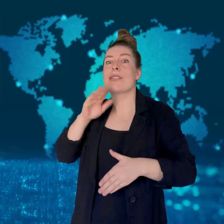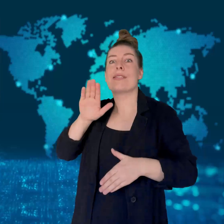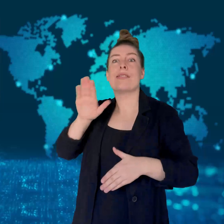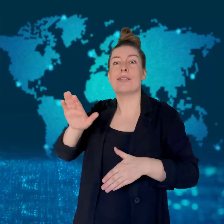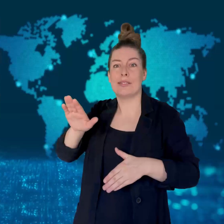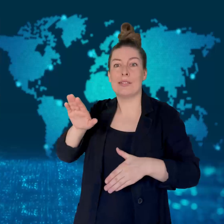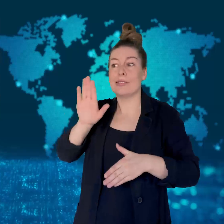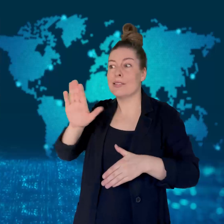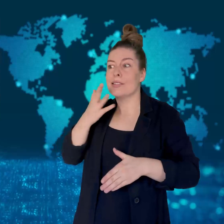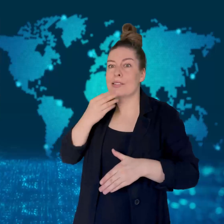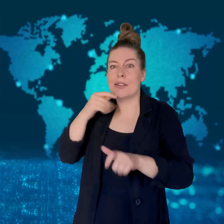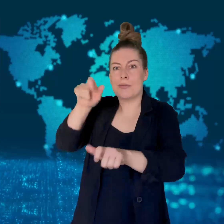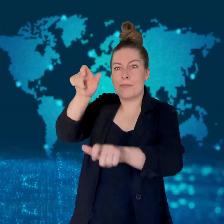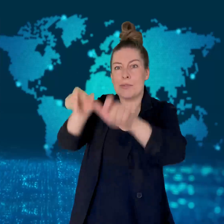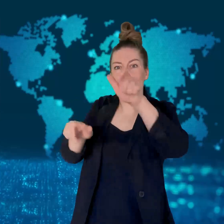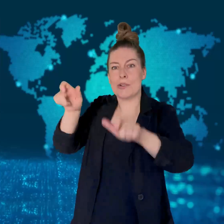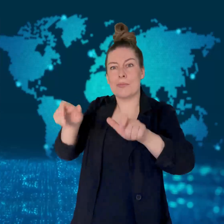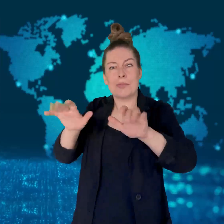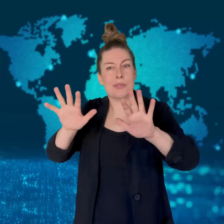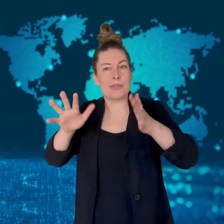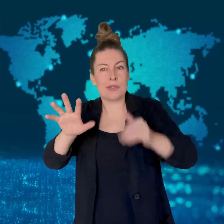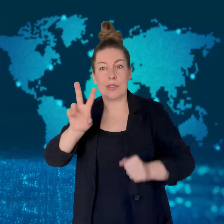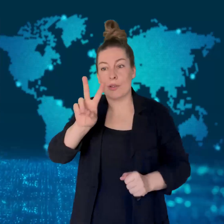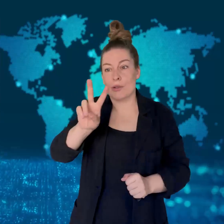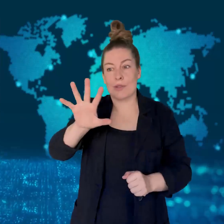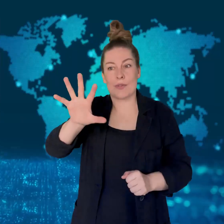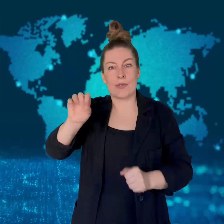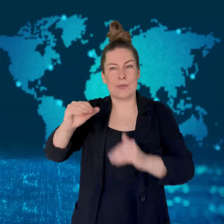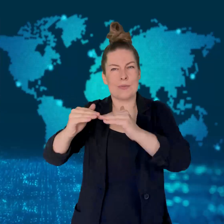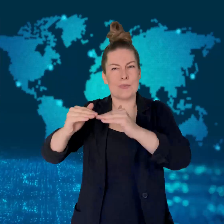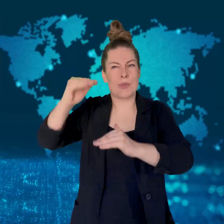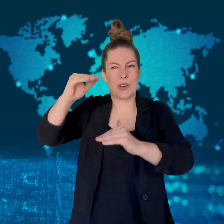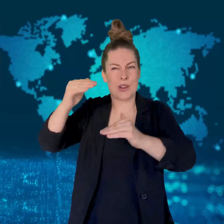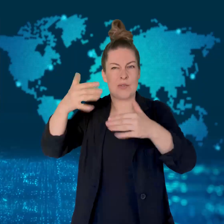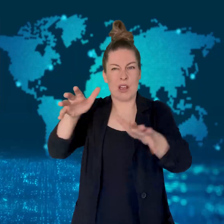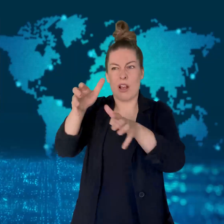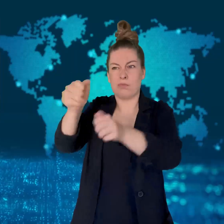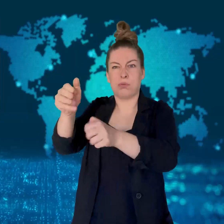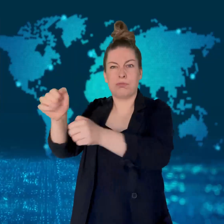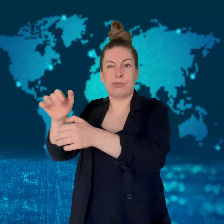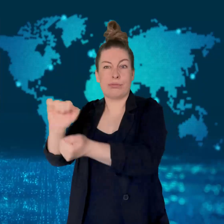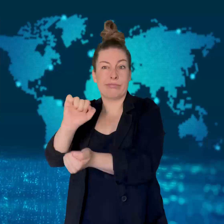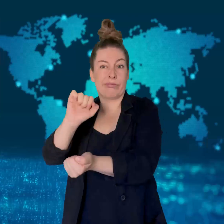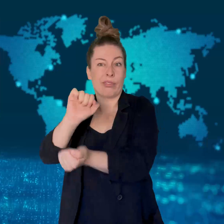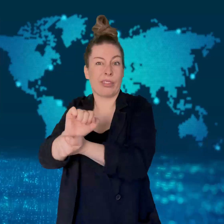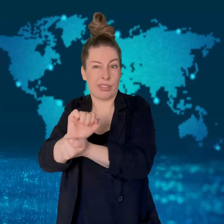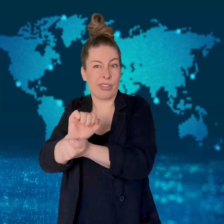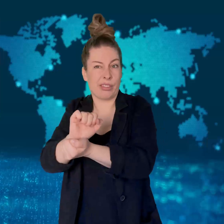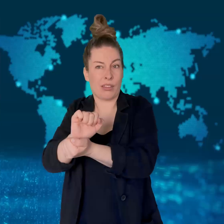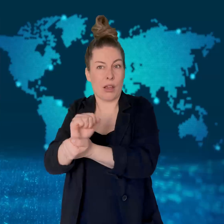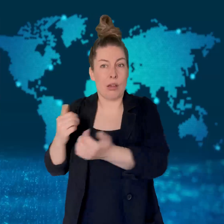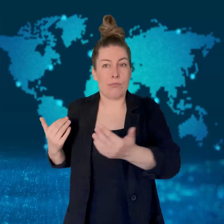Israel's seven-month-long response is being called